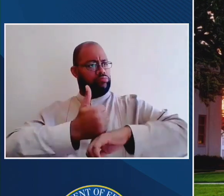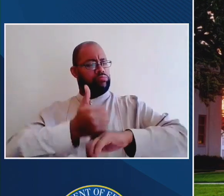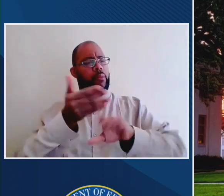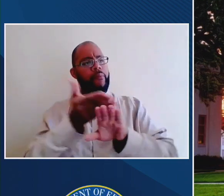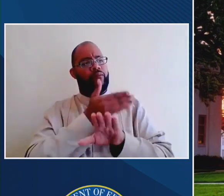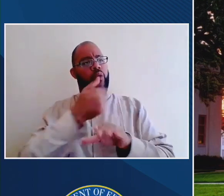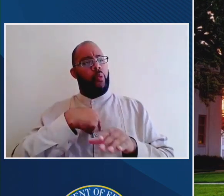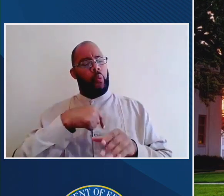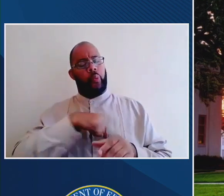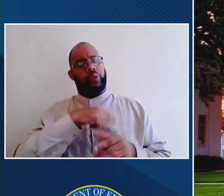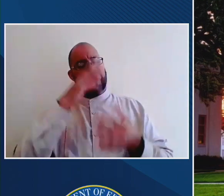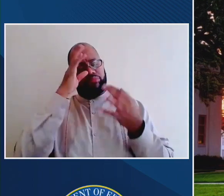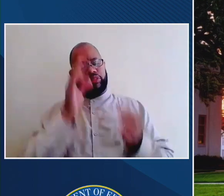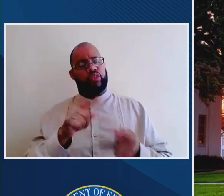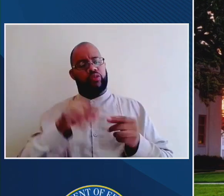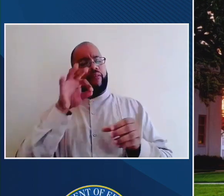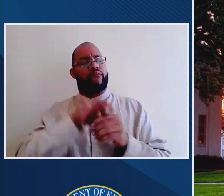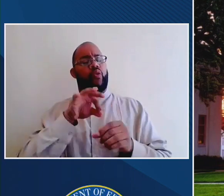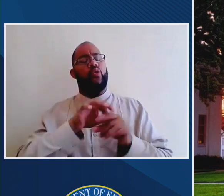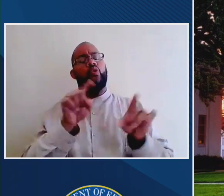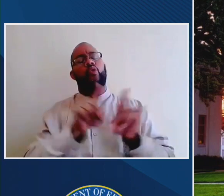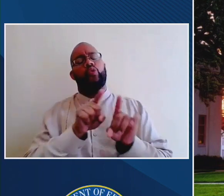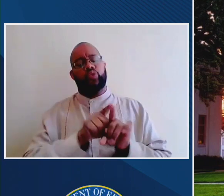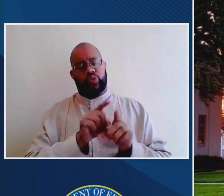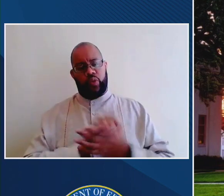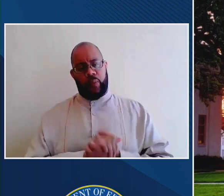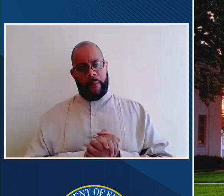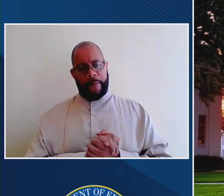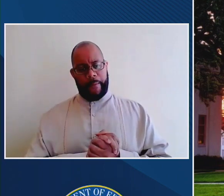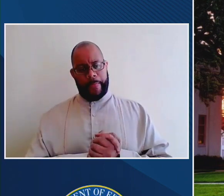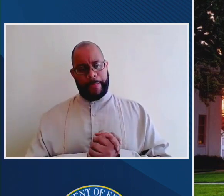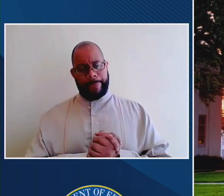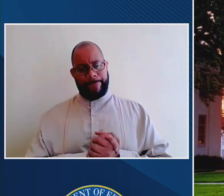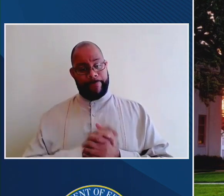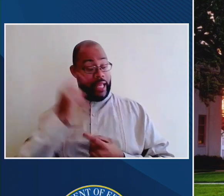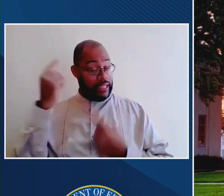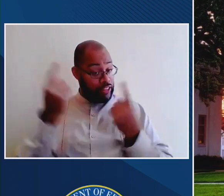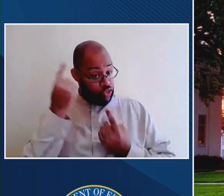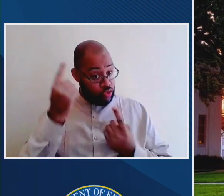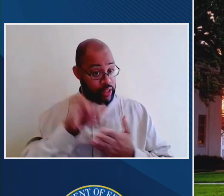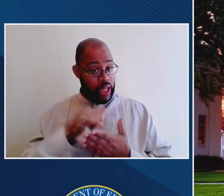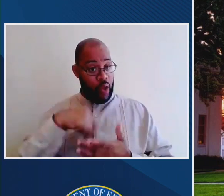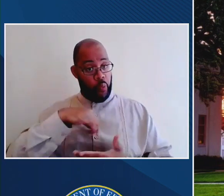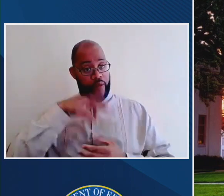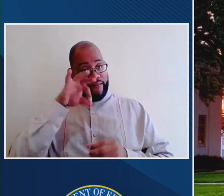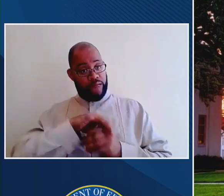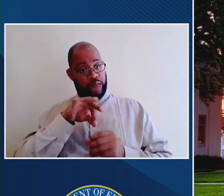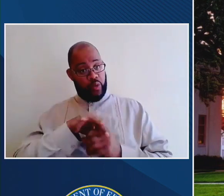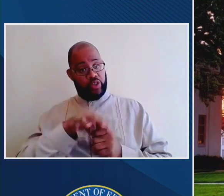decide to vote. I would also consider that we would vote on each constituency group